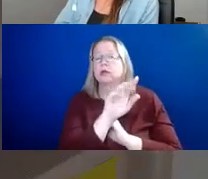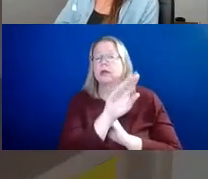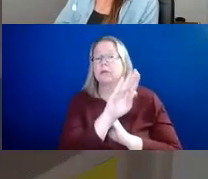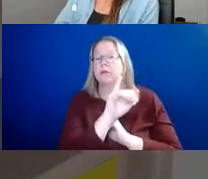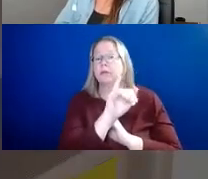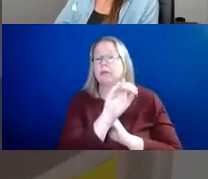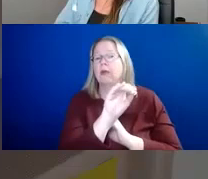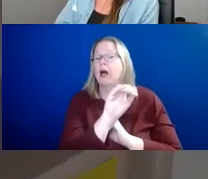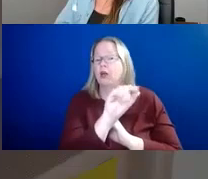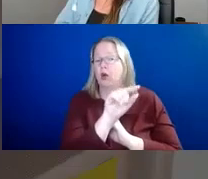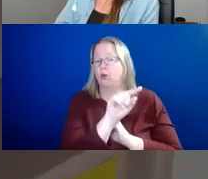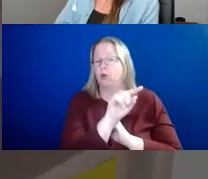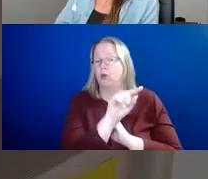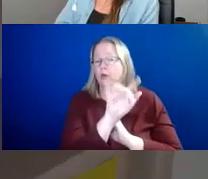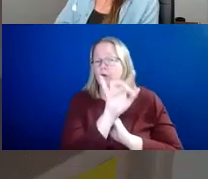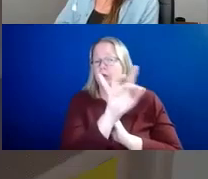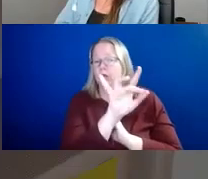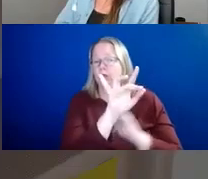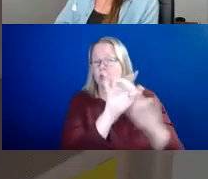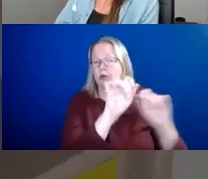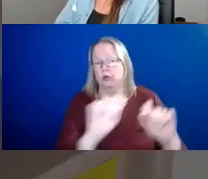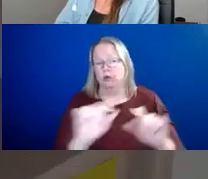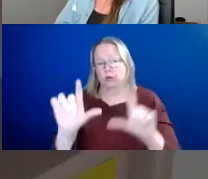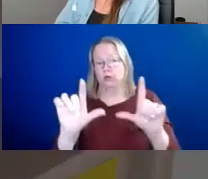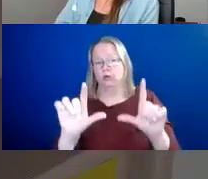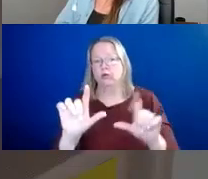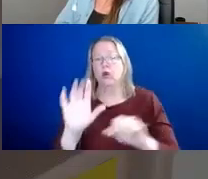bio that you can type in 12:21:41 your speaker bio.